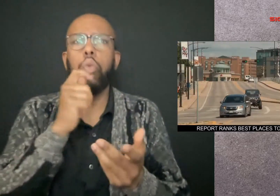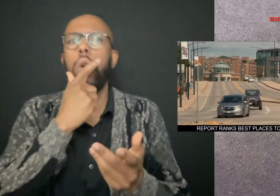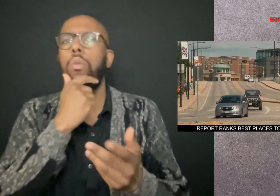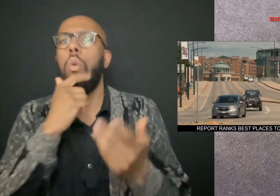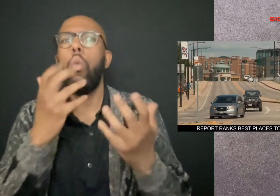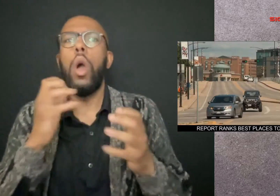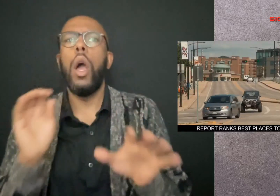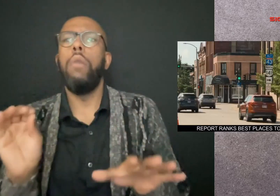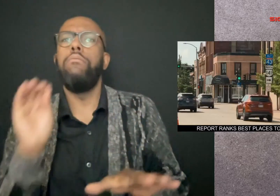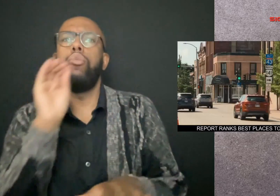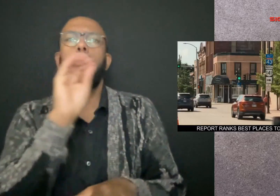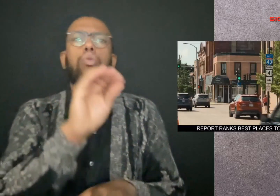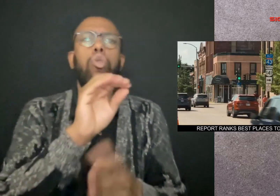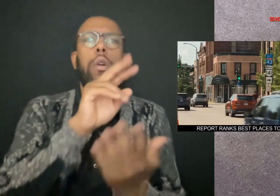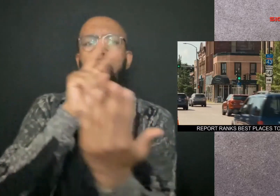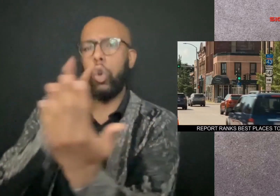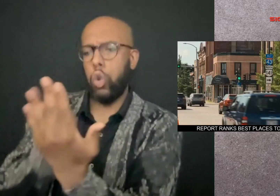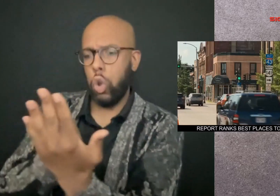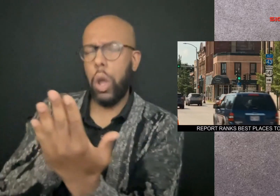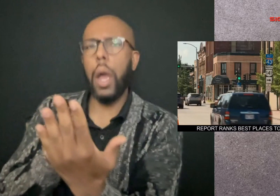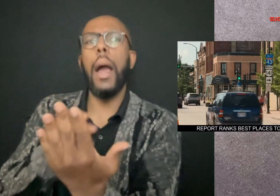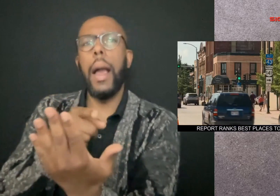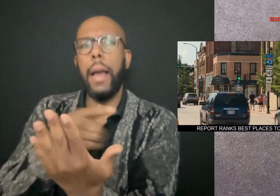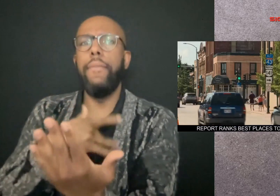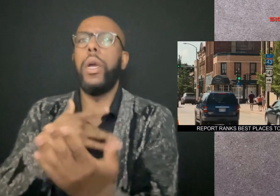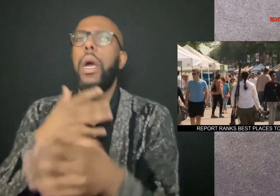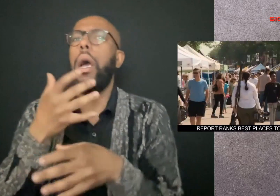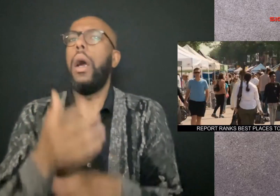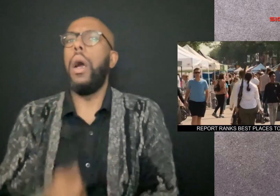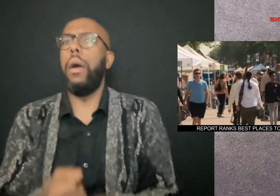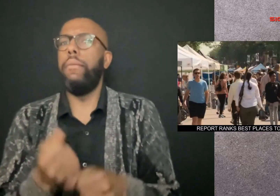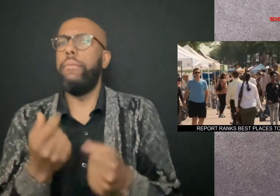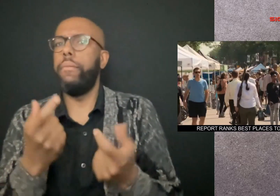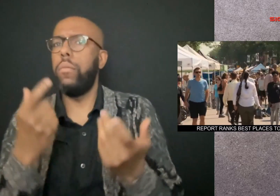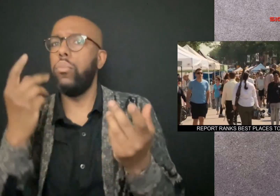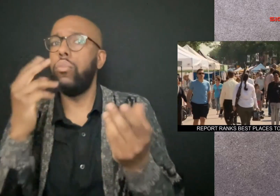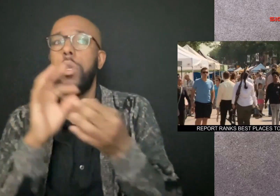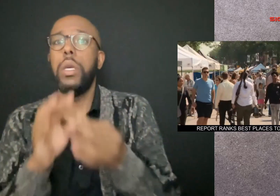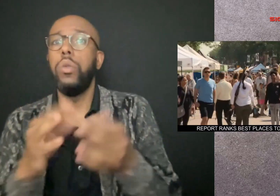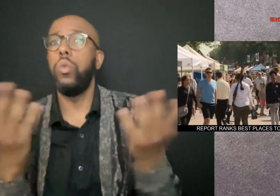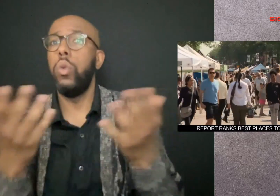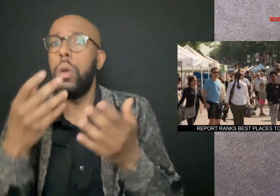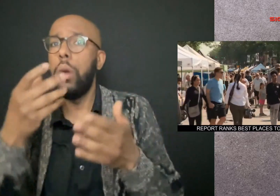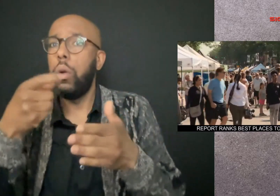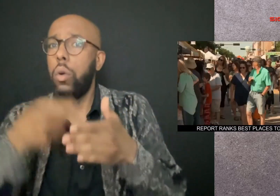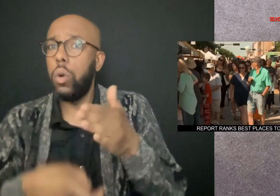the annual rankings. Also consider factors people consider when moving somewhere new,